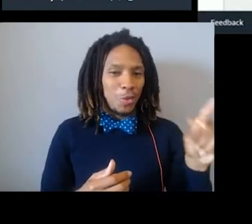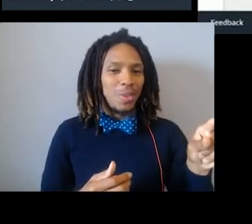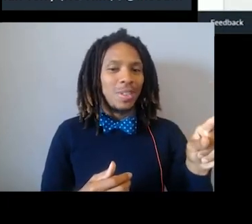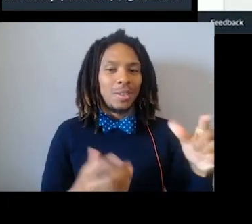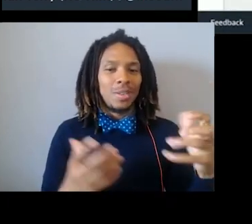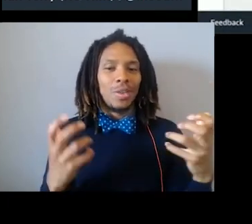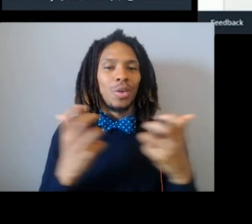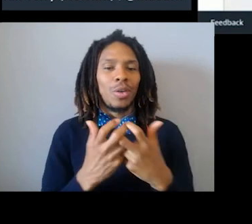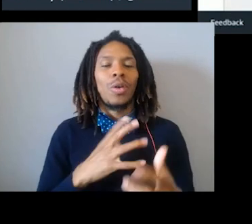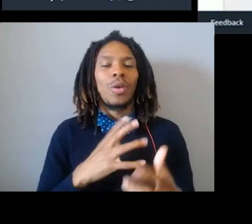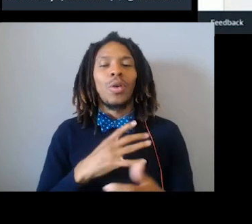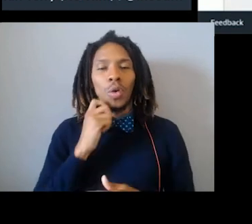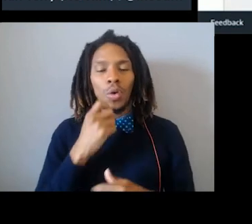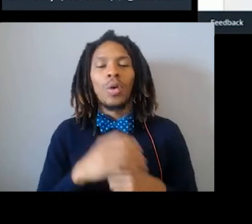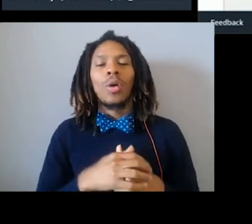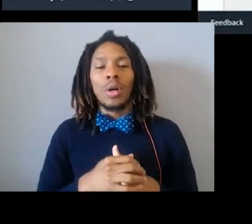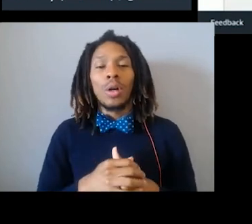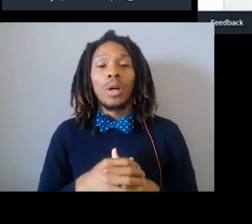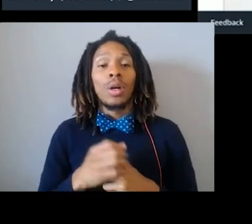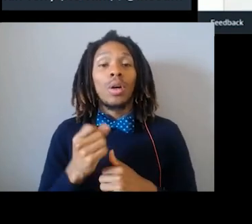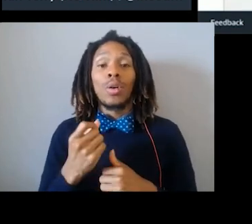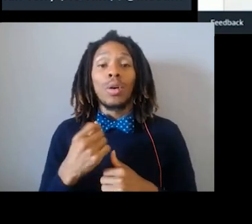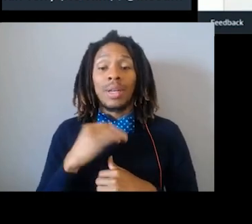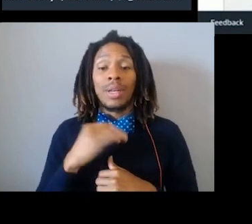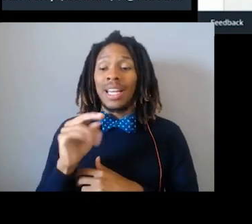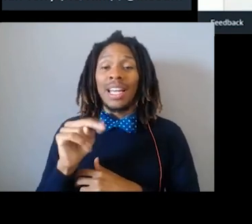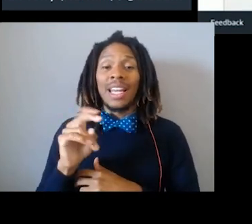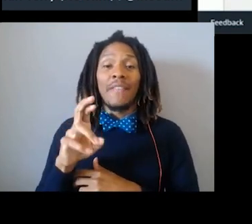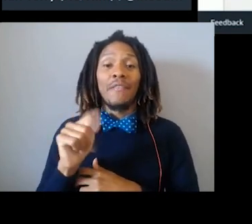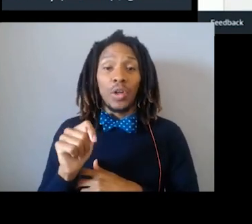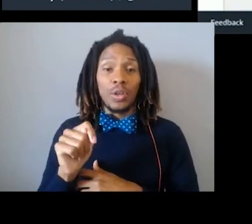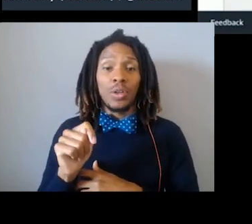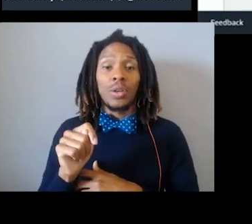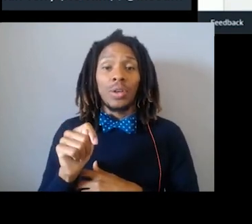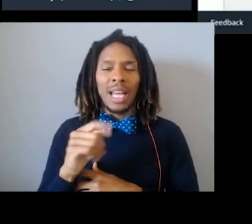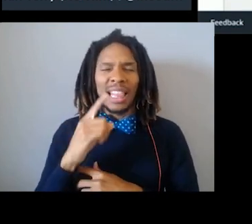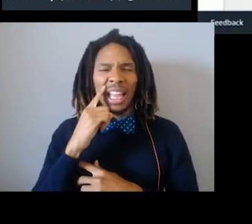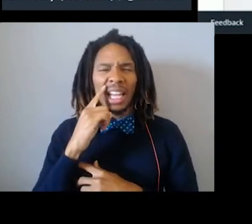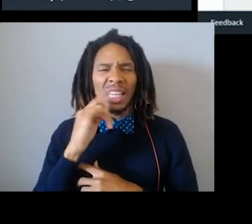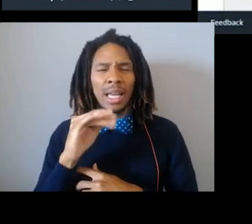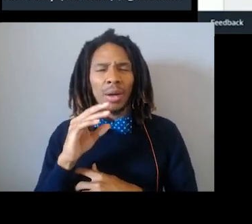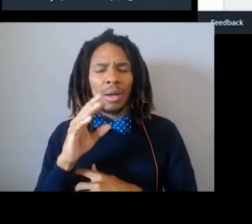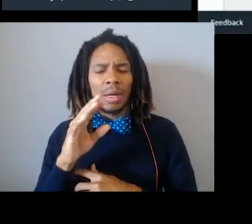I'm going to invert, so I believe it was inverted.